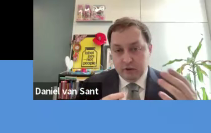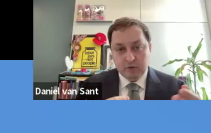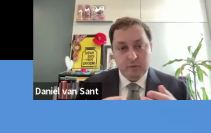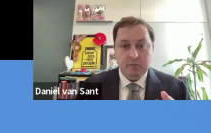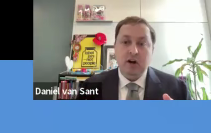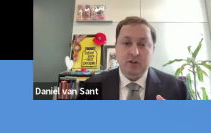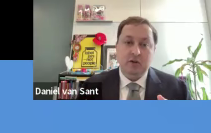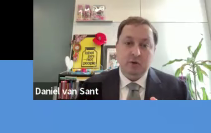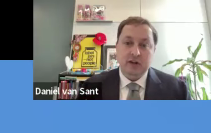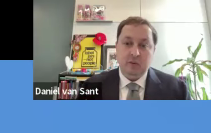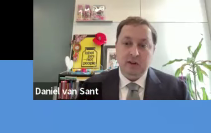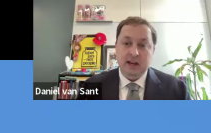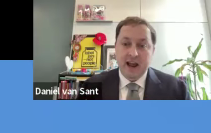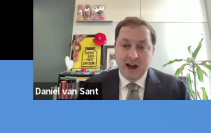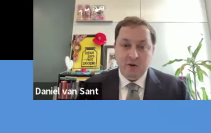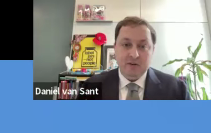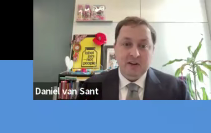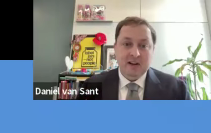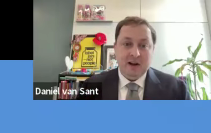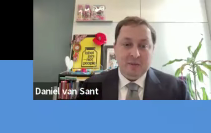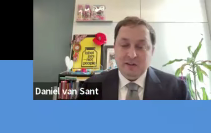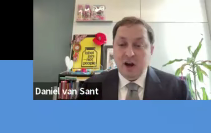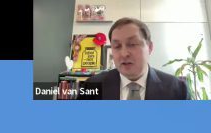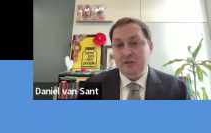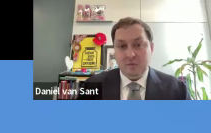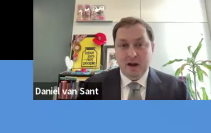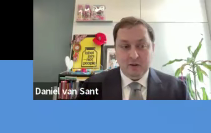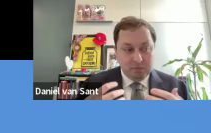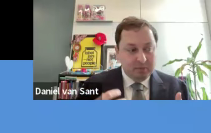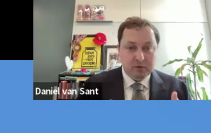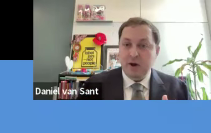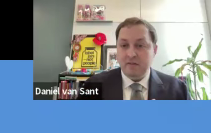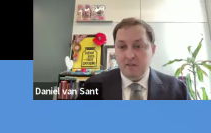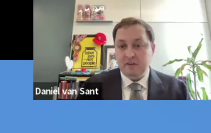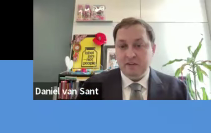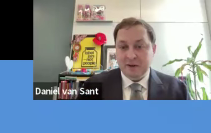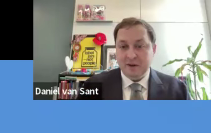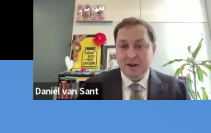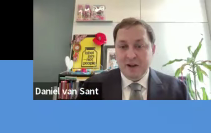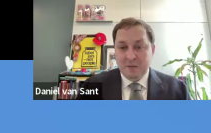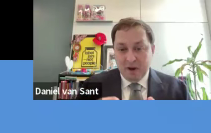So these were some of the project goals that were laid out. It's not just about the people who have offices here,